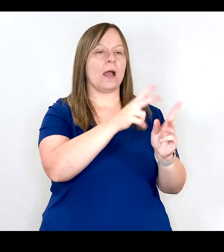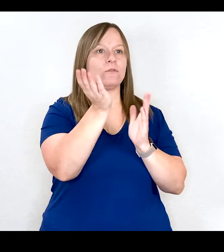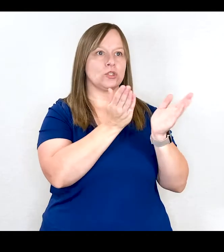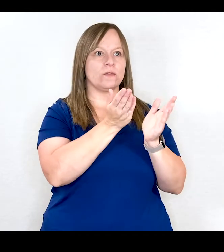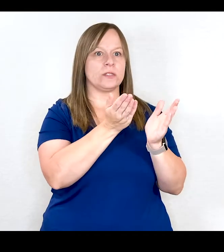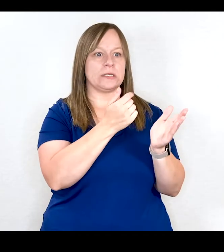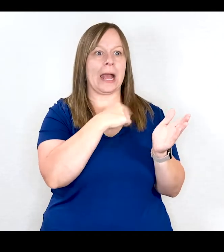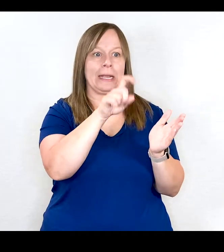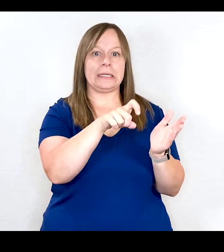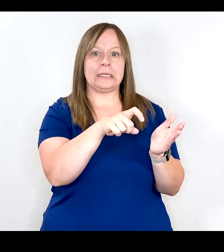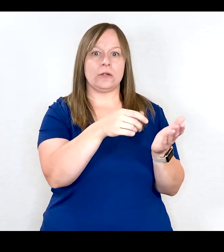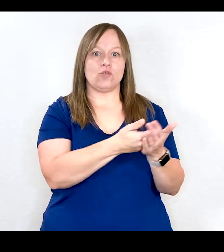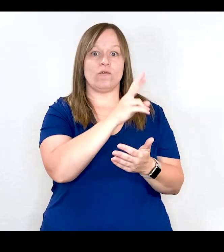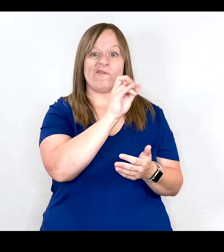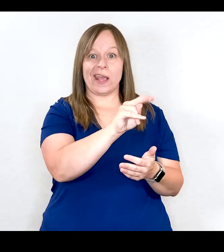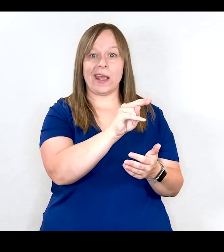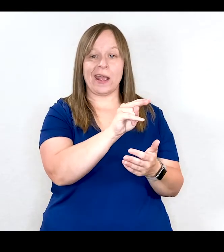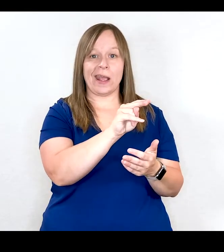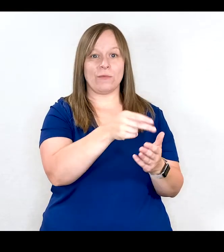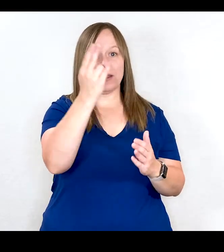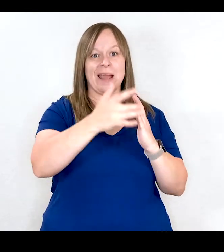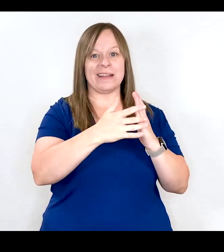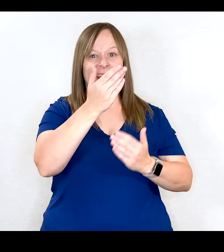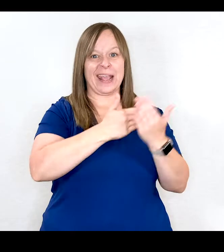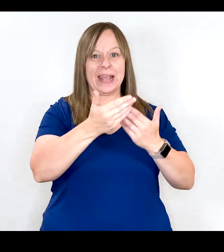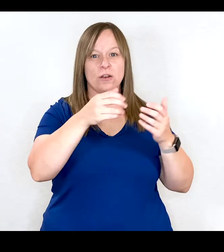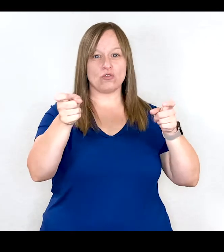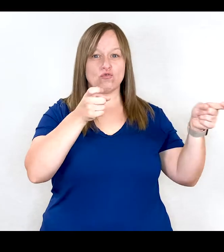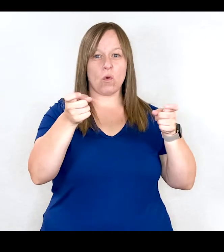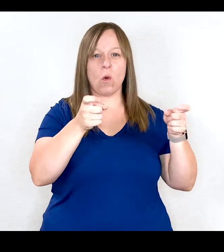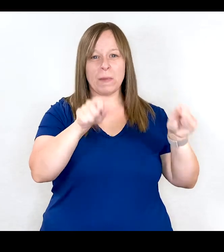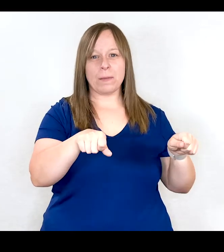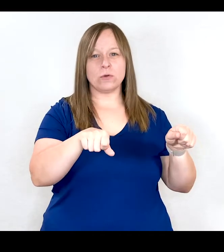I applied for services because I needed a new van with hi-tech hand controls, in order